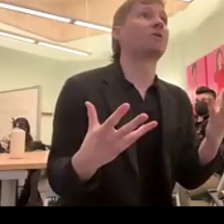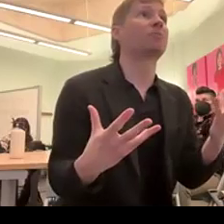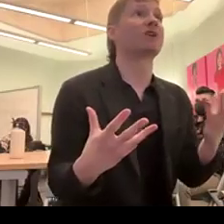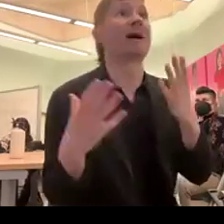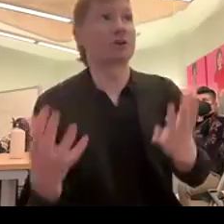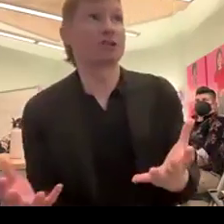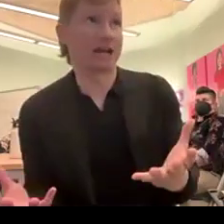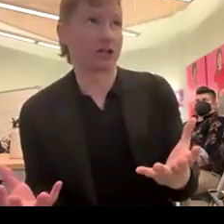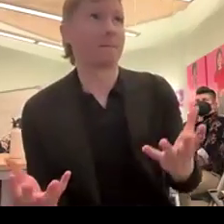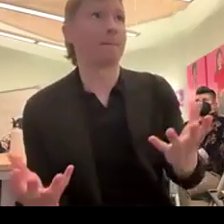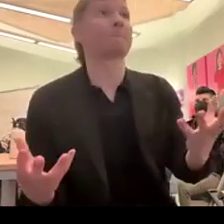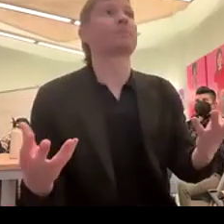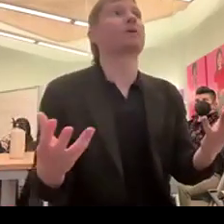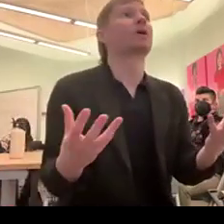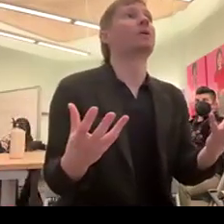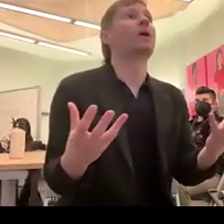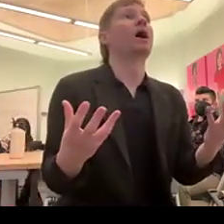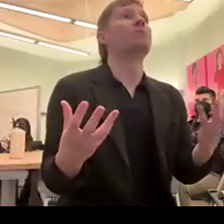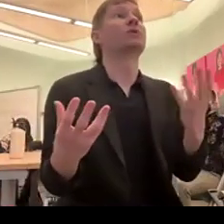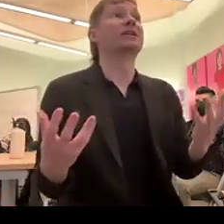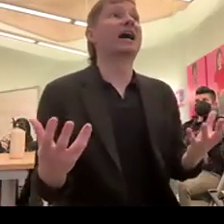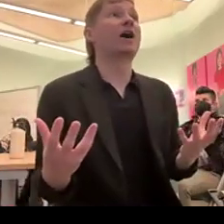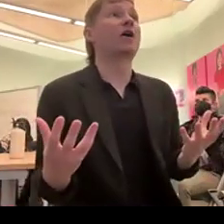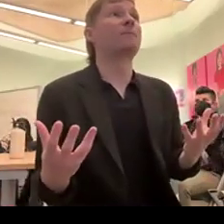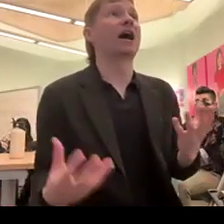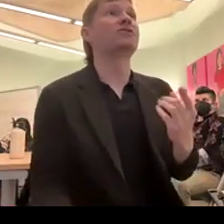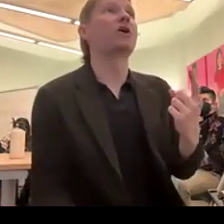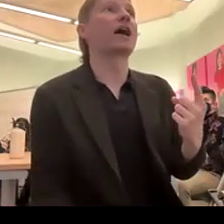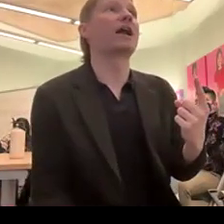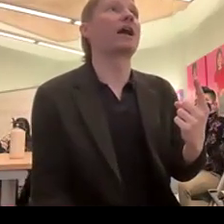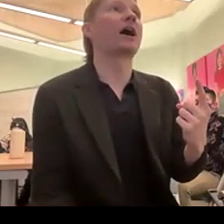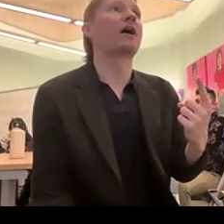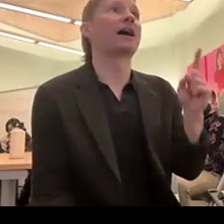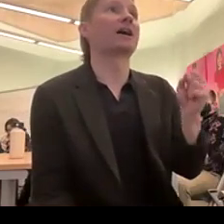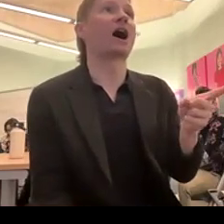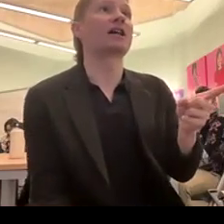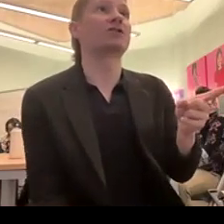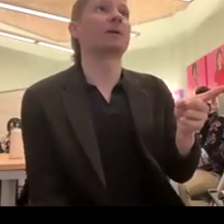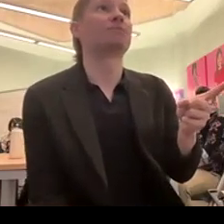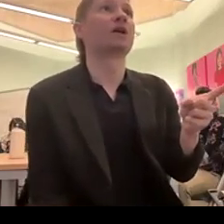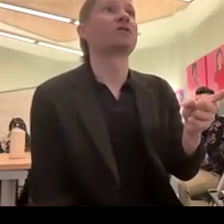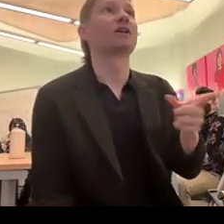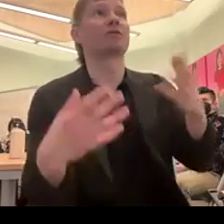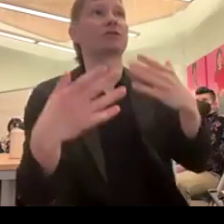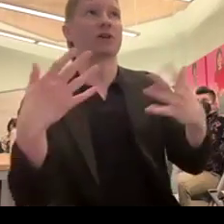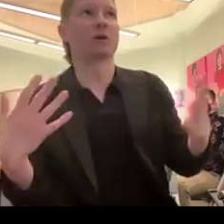they provided an interpreter, which was great. And that was part of my negotiation. So right now,